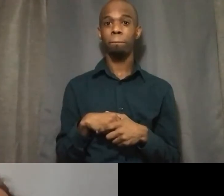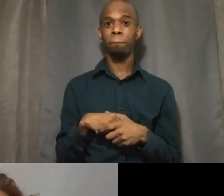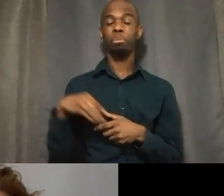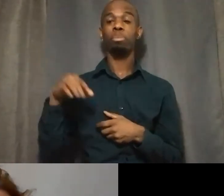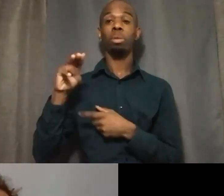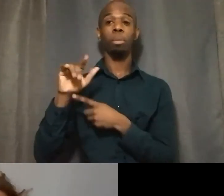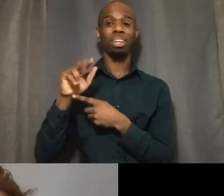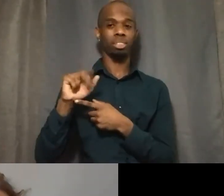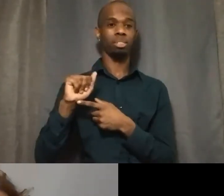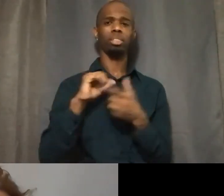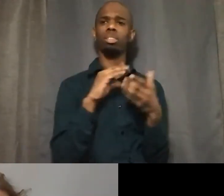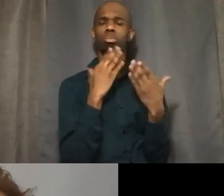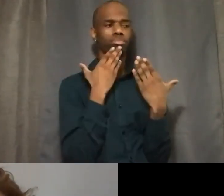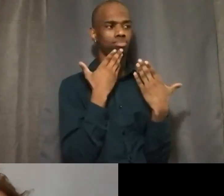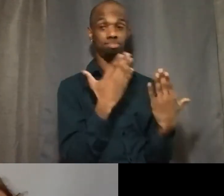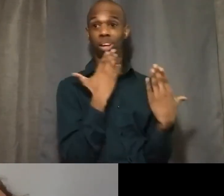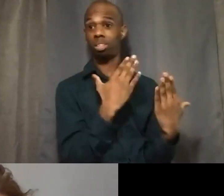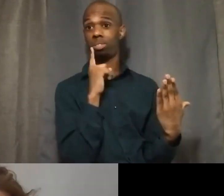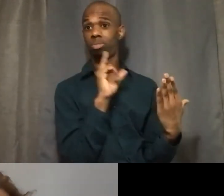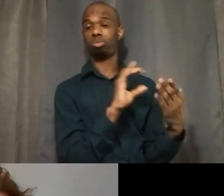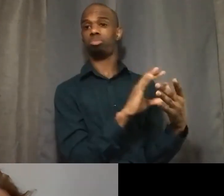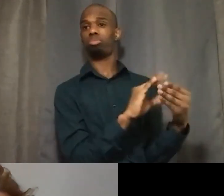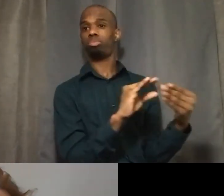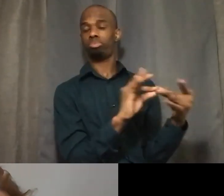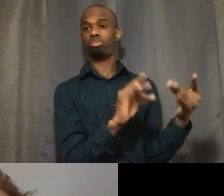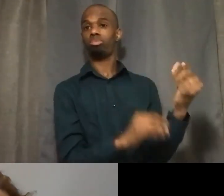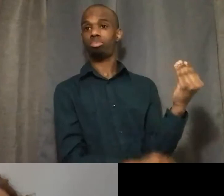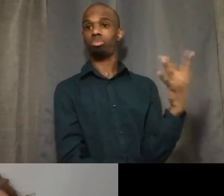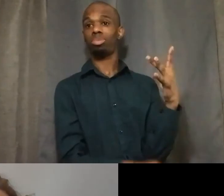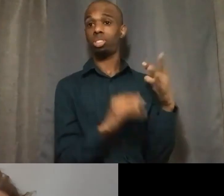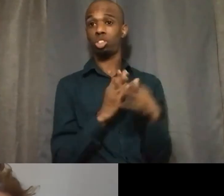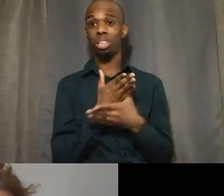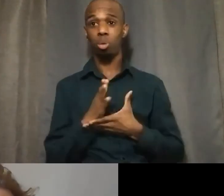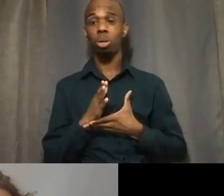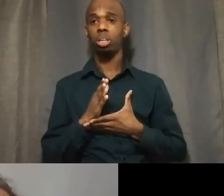that's, you know, heavy and beautiful and you know, everybody, who's a mom.